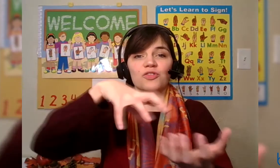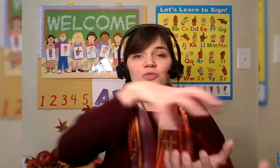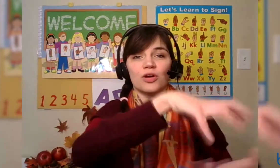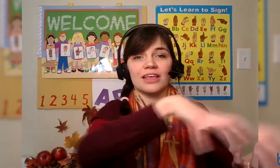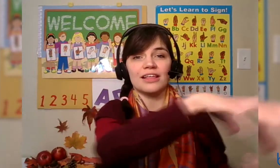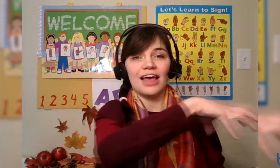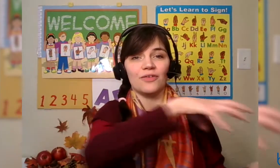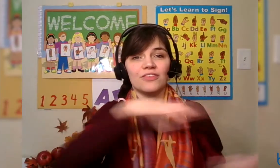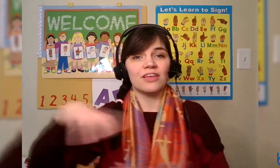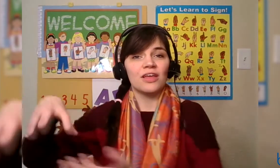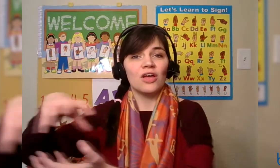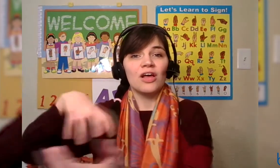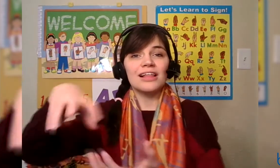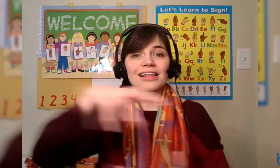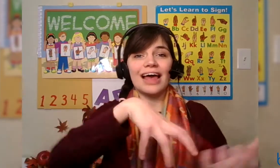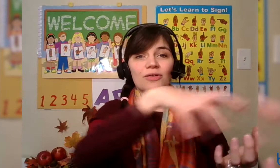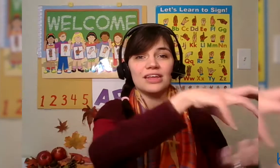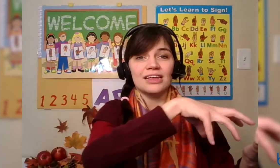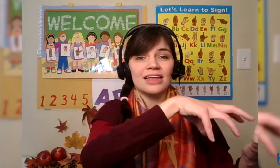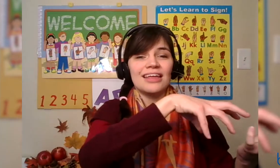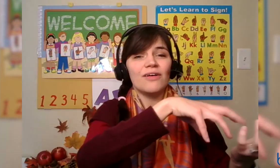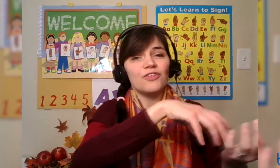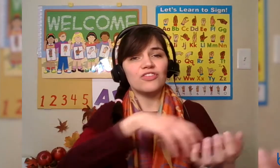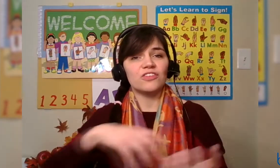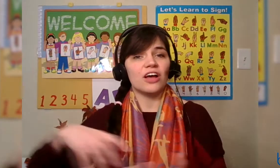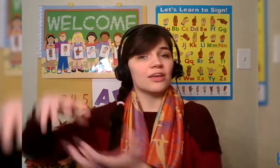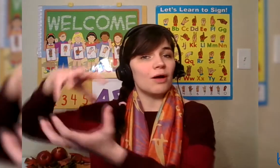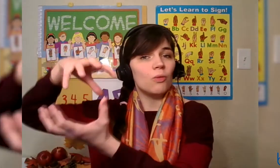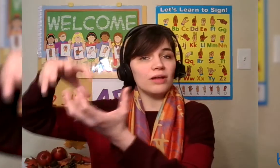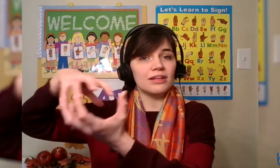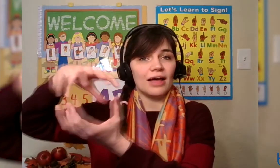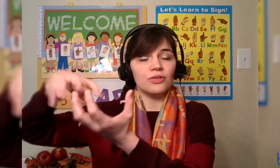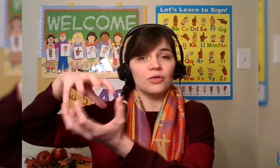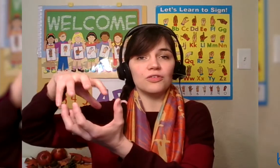swirling clouds: cloudy. Now if you're just talking about one cloud, you can do